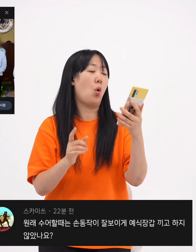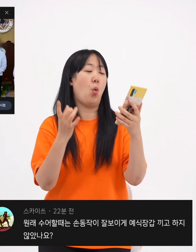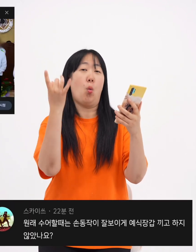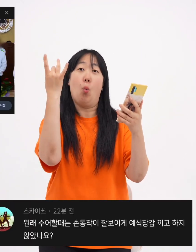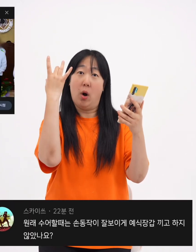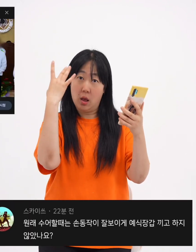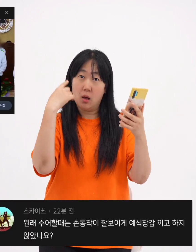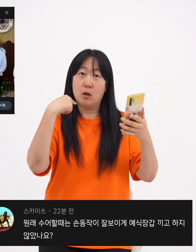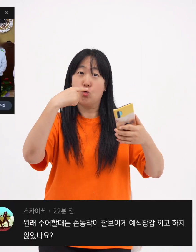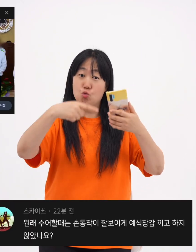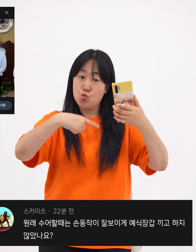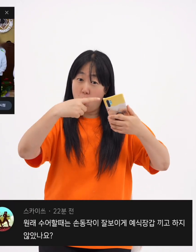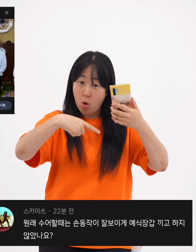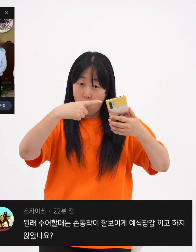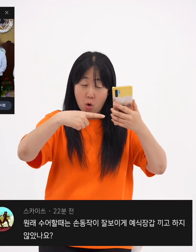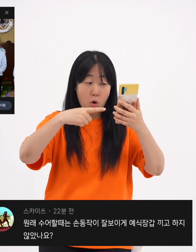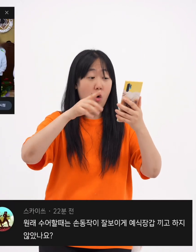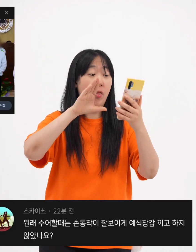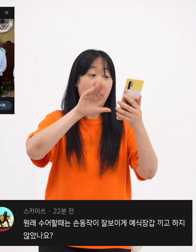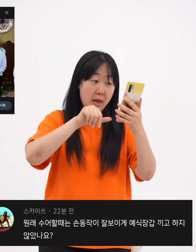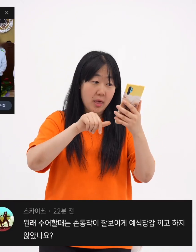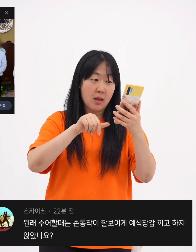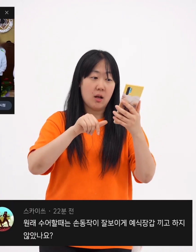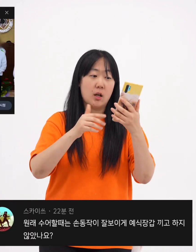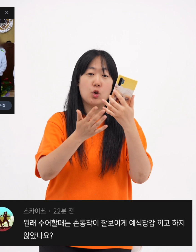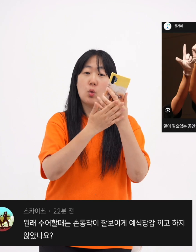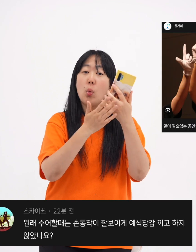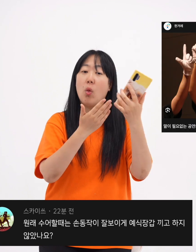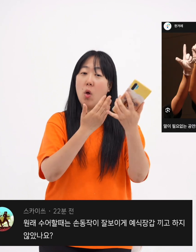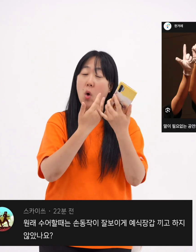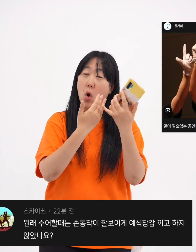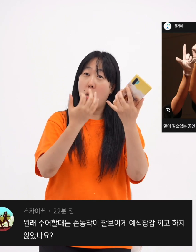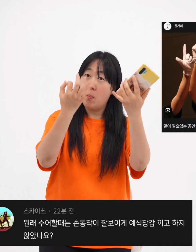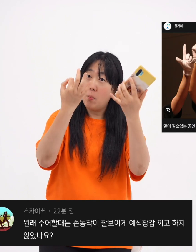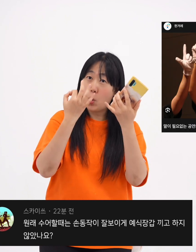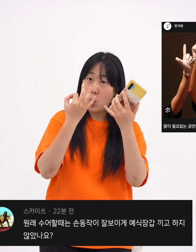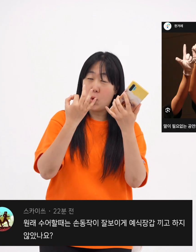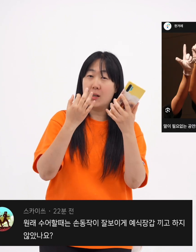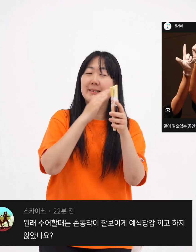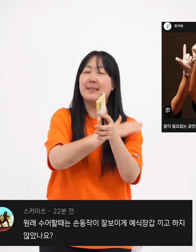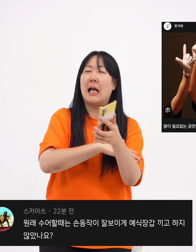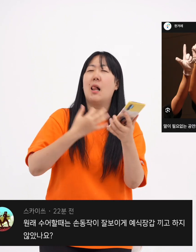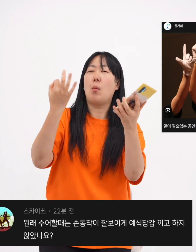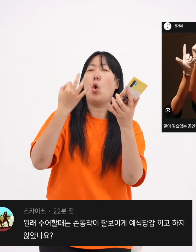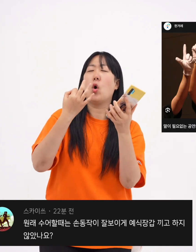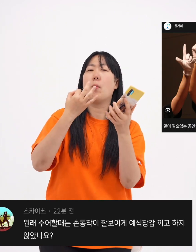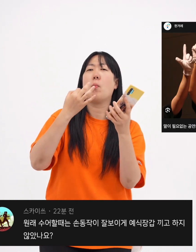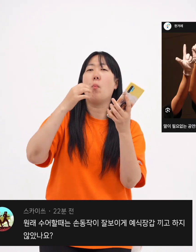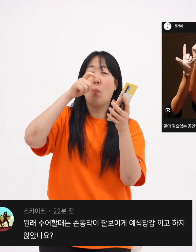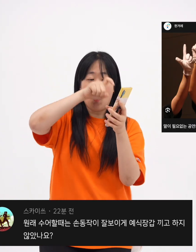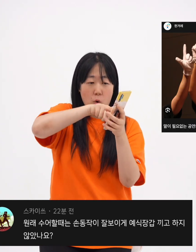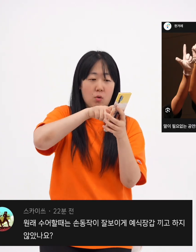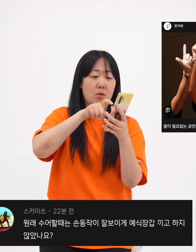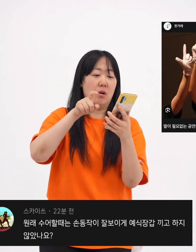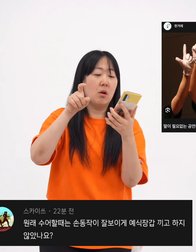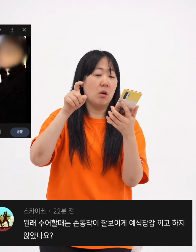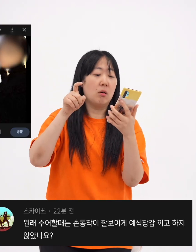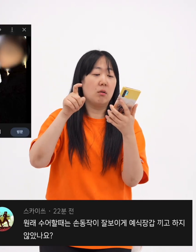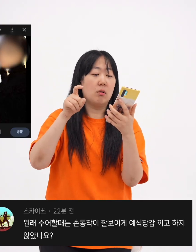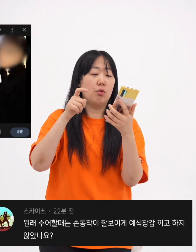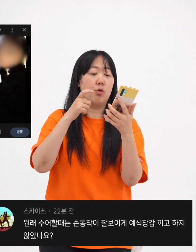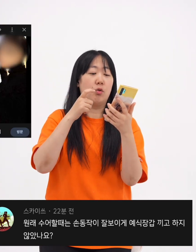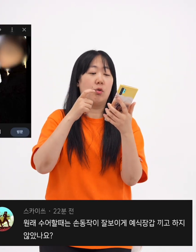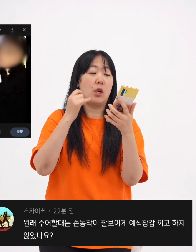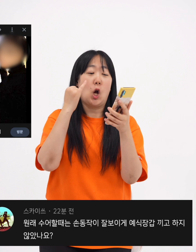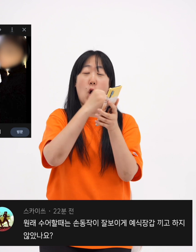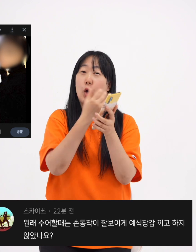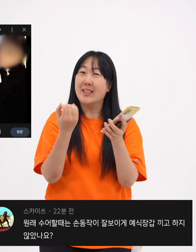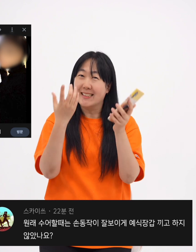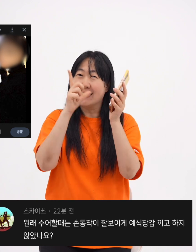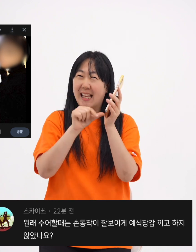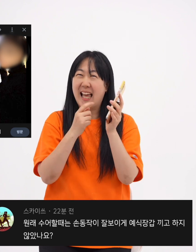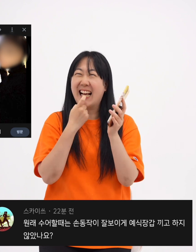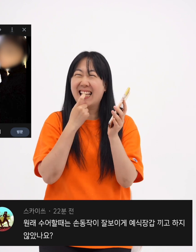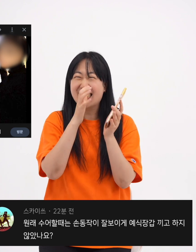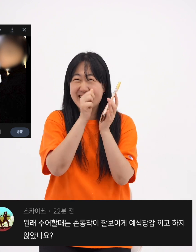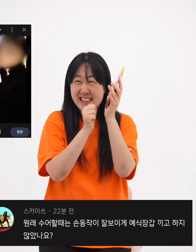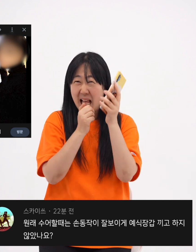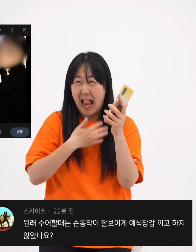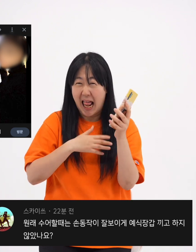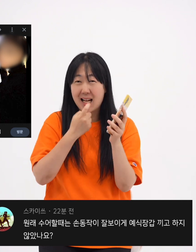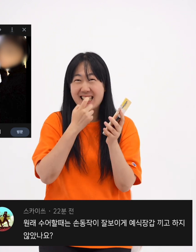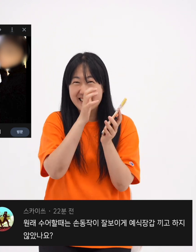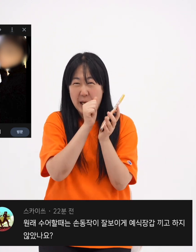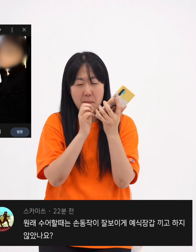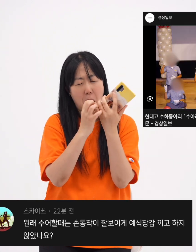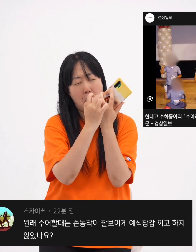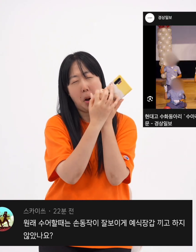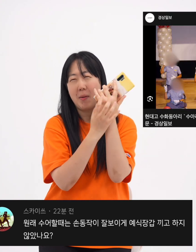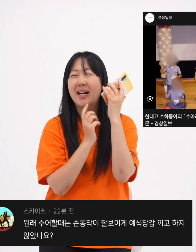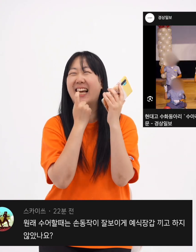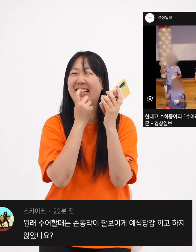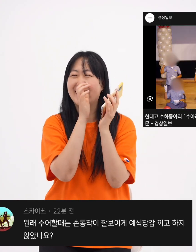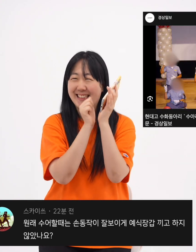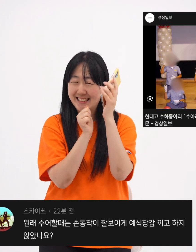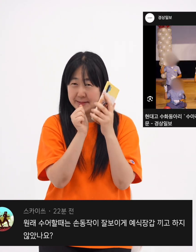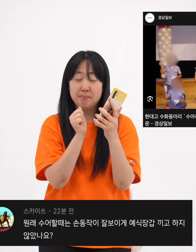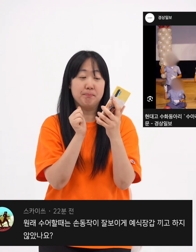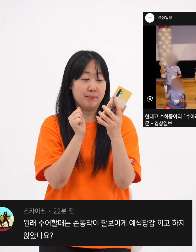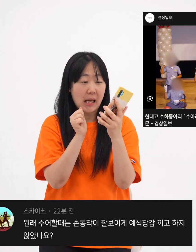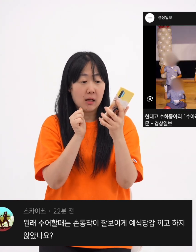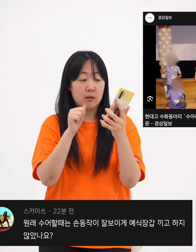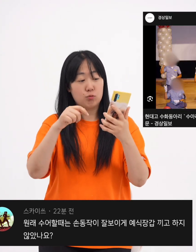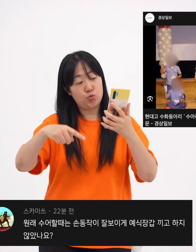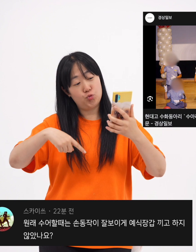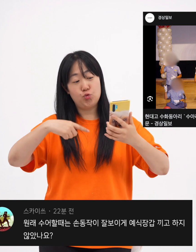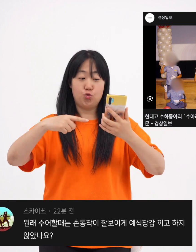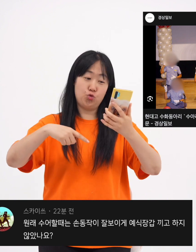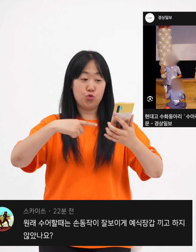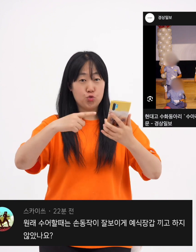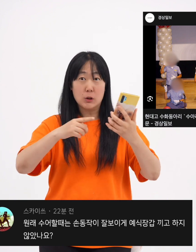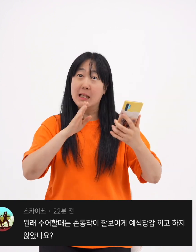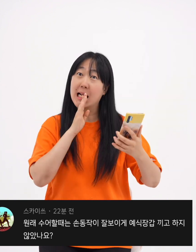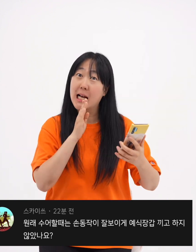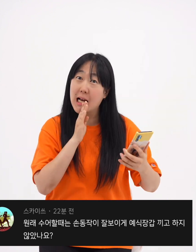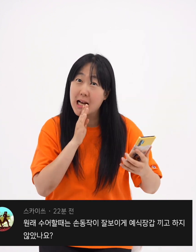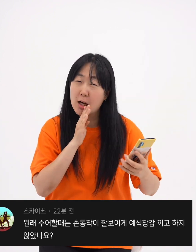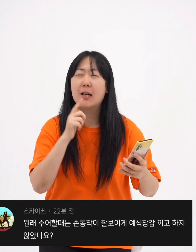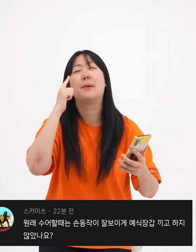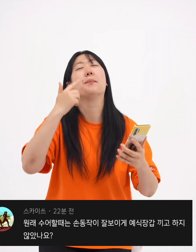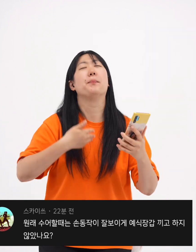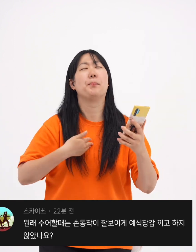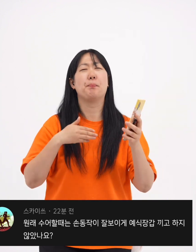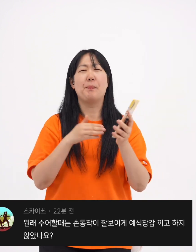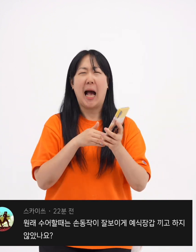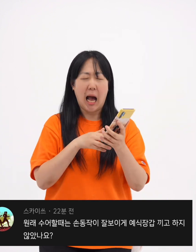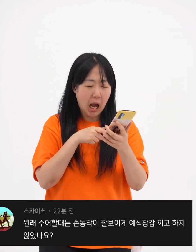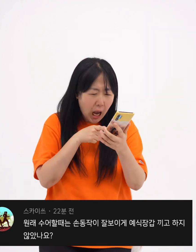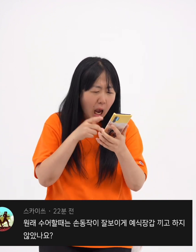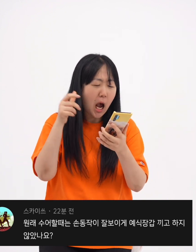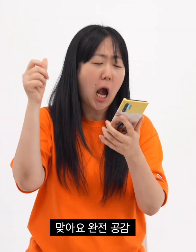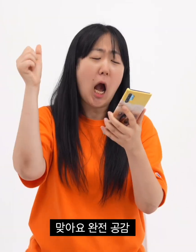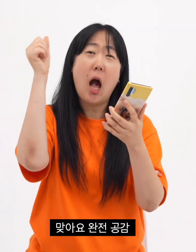Didn't people originally wear ceremonial gloves to show their hand movements when signing language?